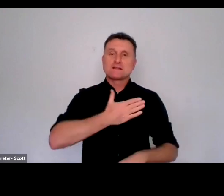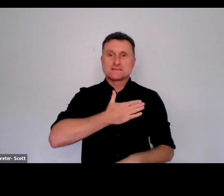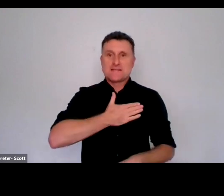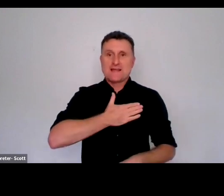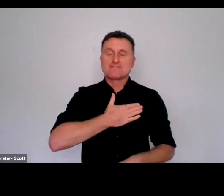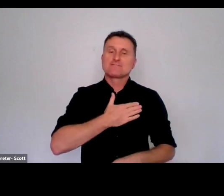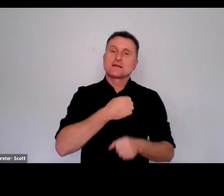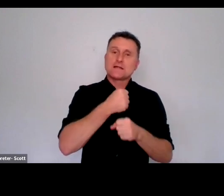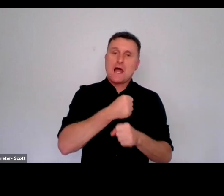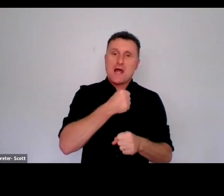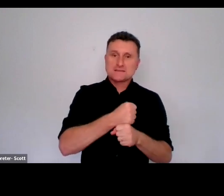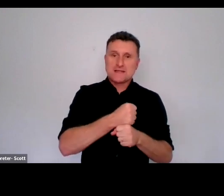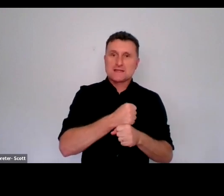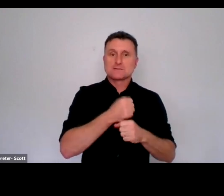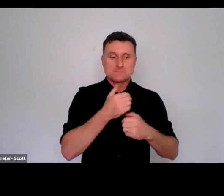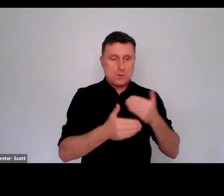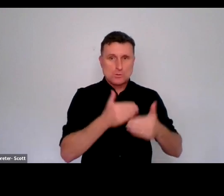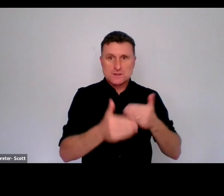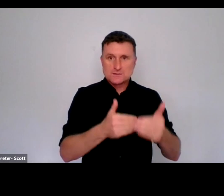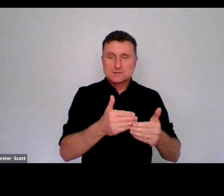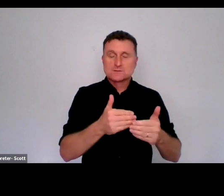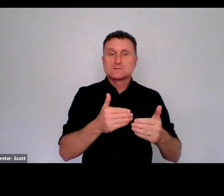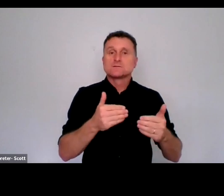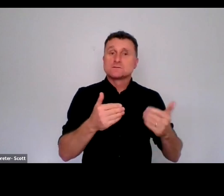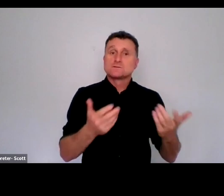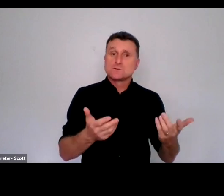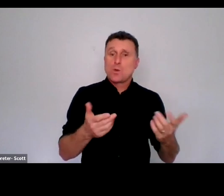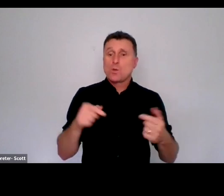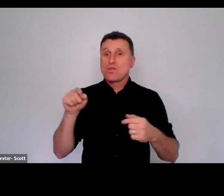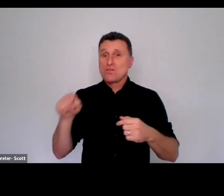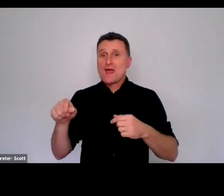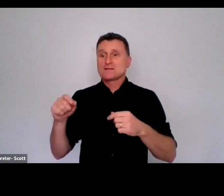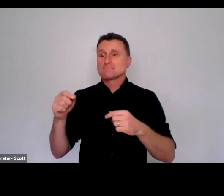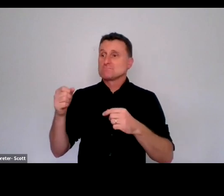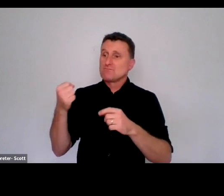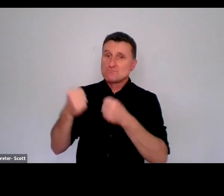to deliver under the Violence and Abuse Action Plan across government.